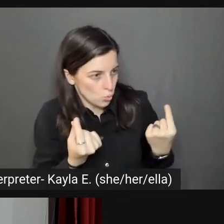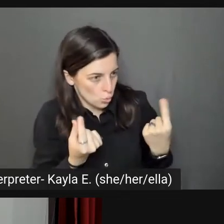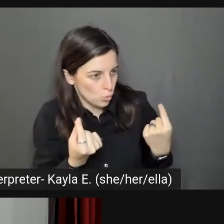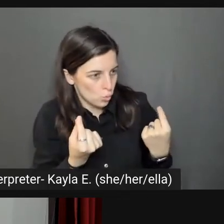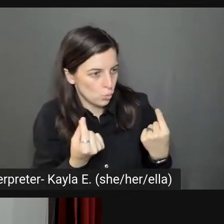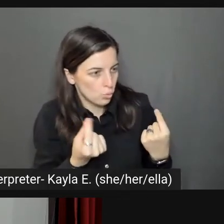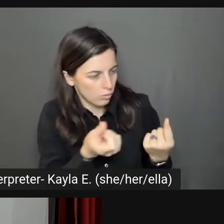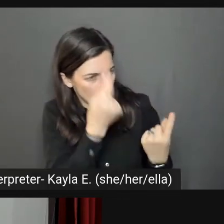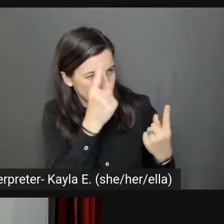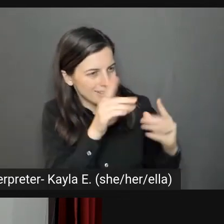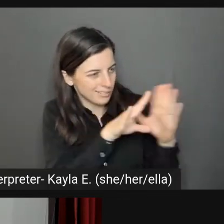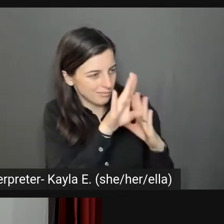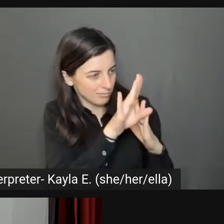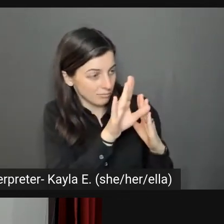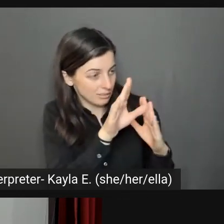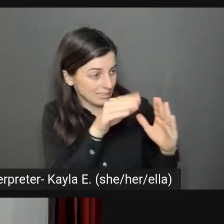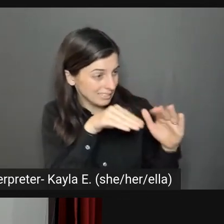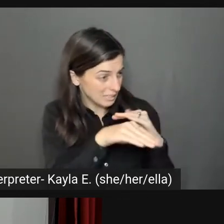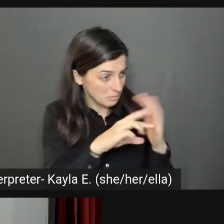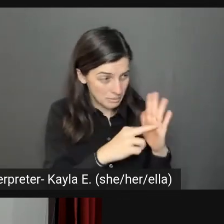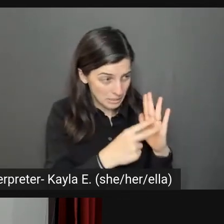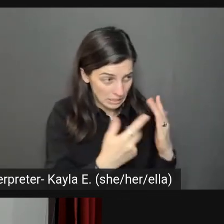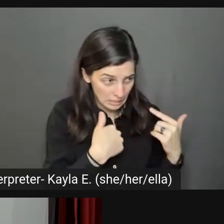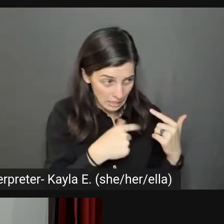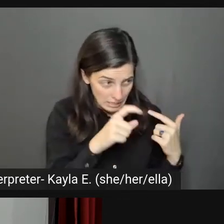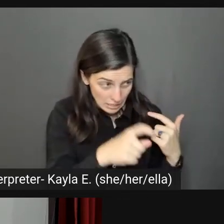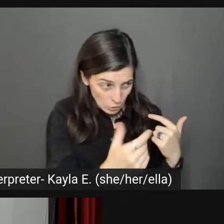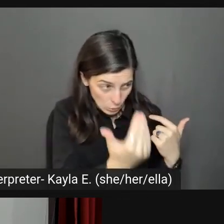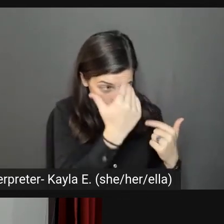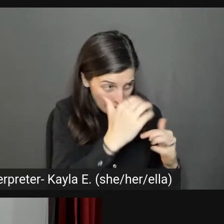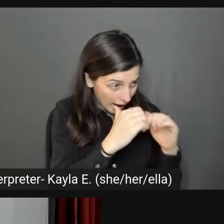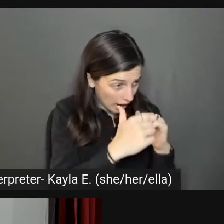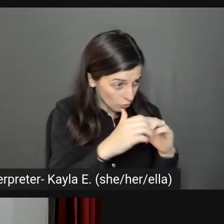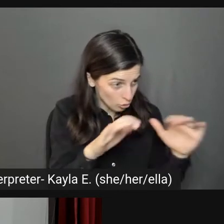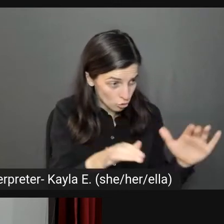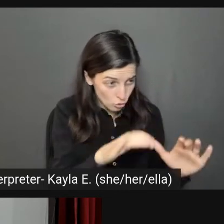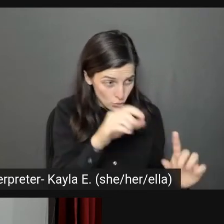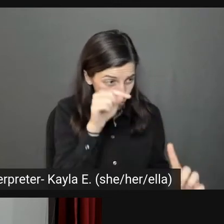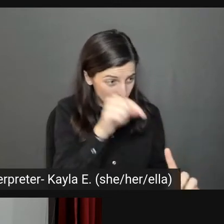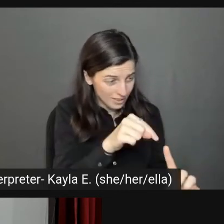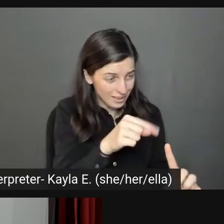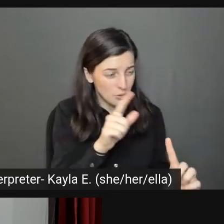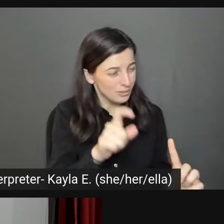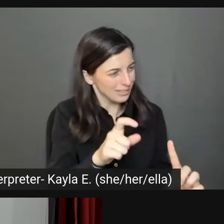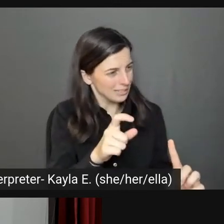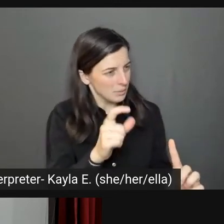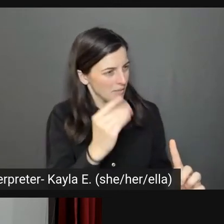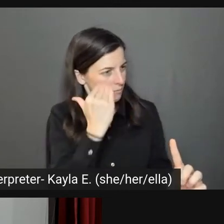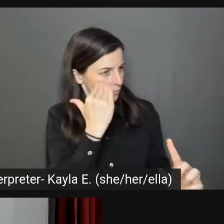Is this something that I have to know how to-- Do I have to be familiar with automated testing?